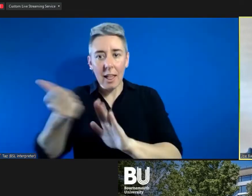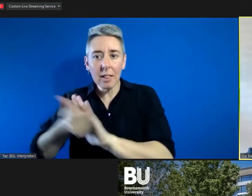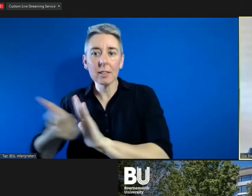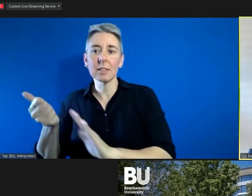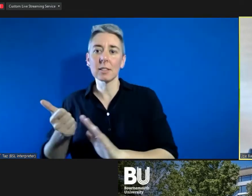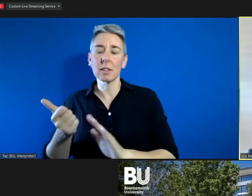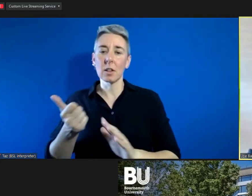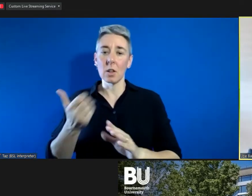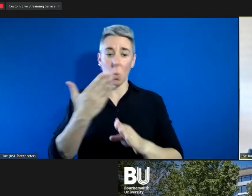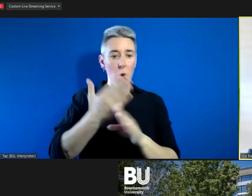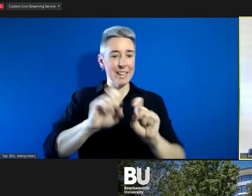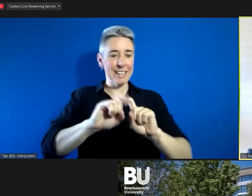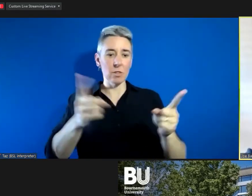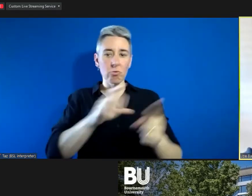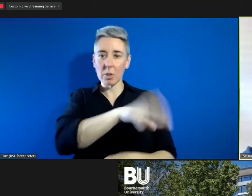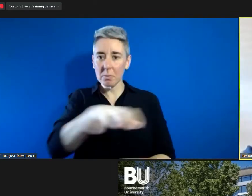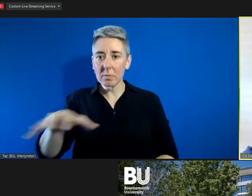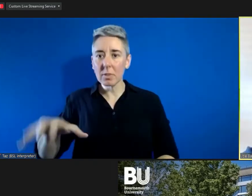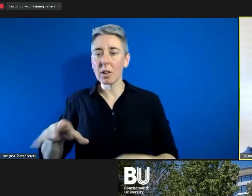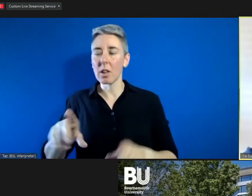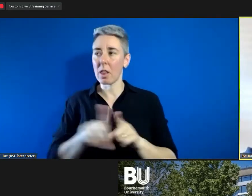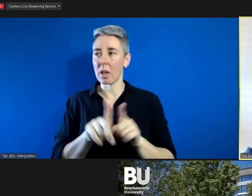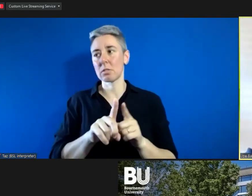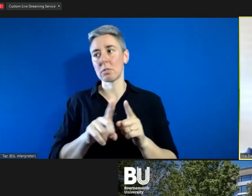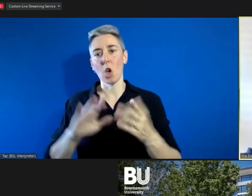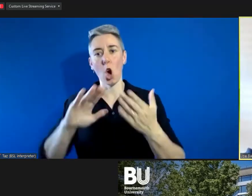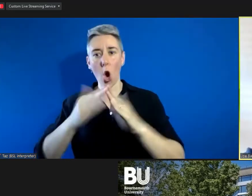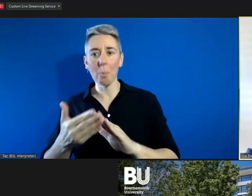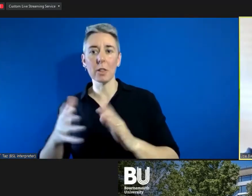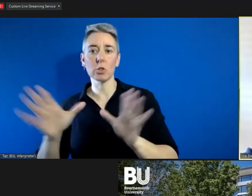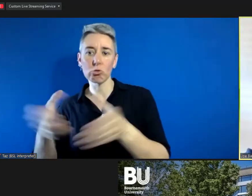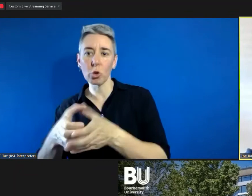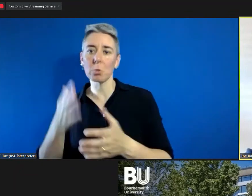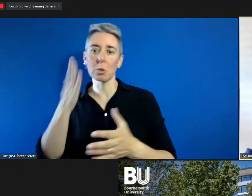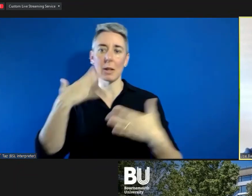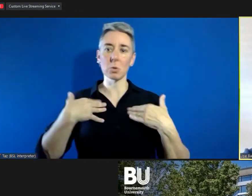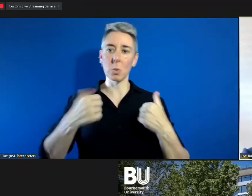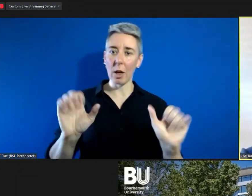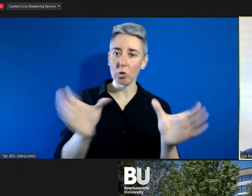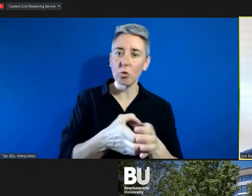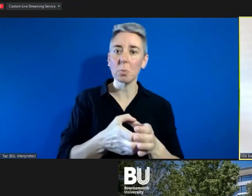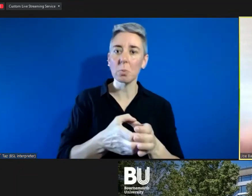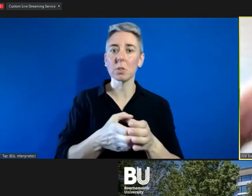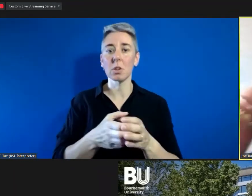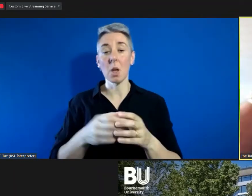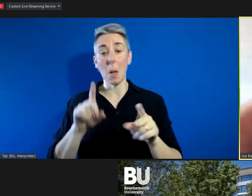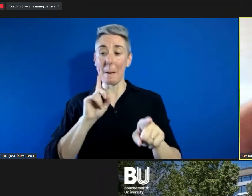addiction agencies, homeless groups, mental health groups, most of us still tell us that they thought